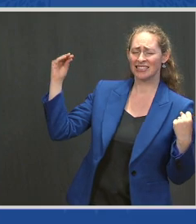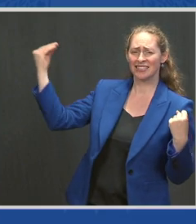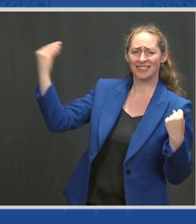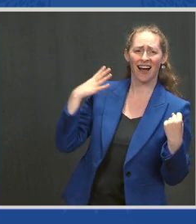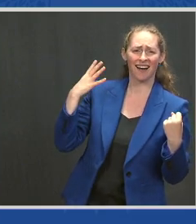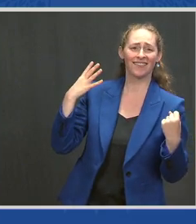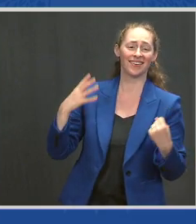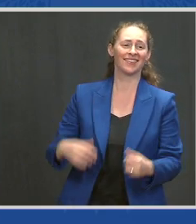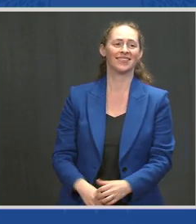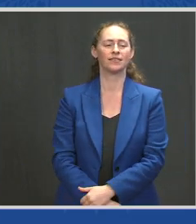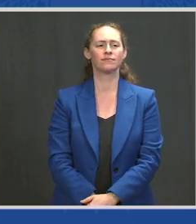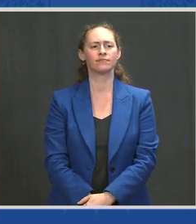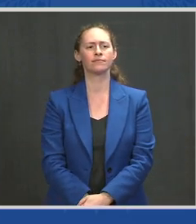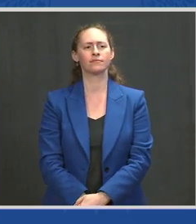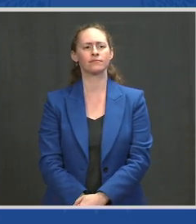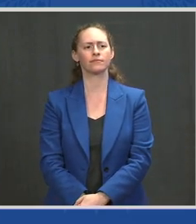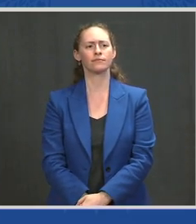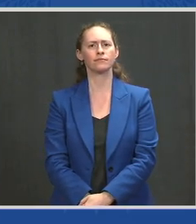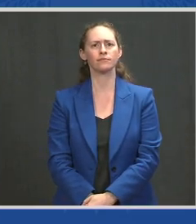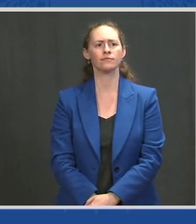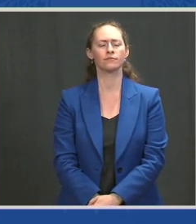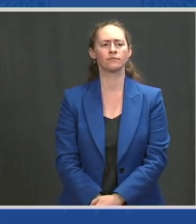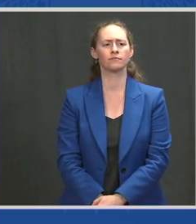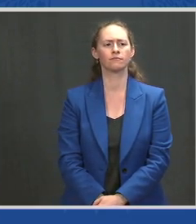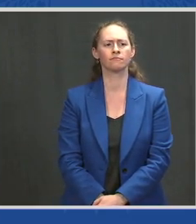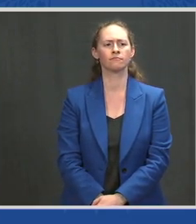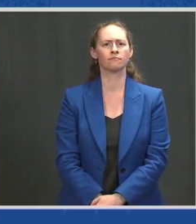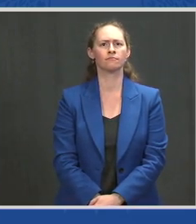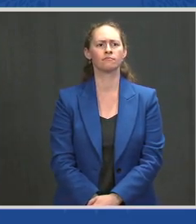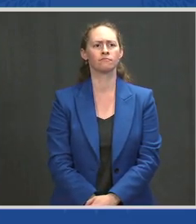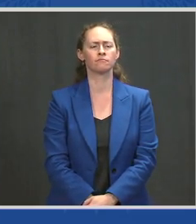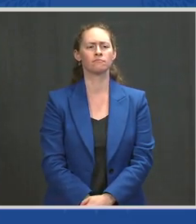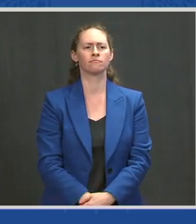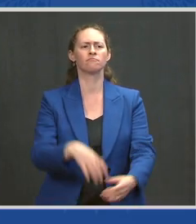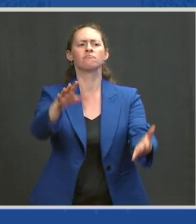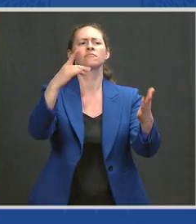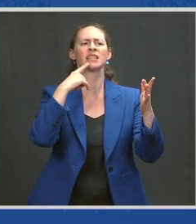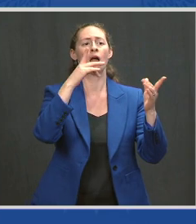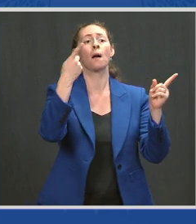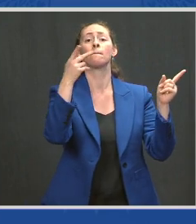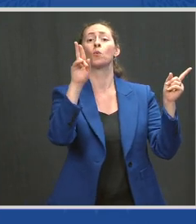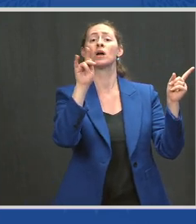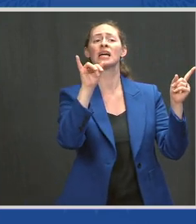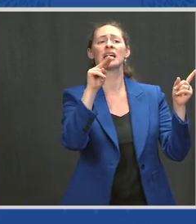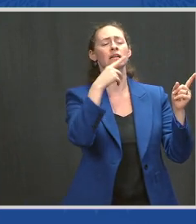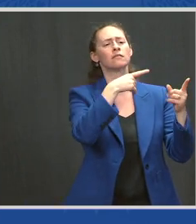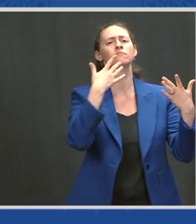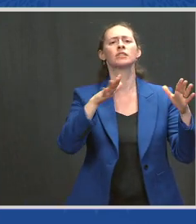that Mr. Putin has decided to move away from his fundamental role as a disrupter,